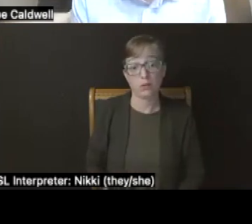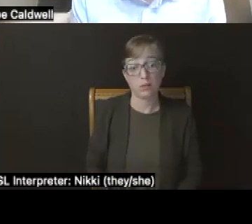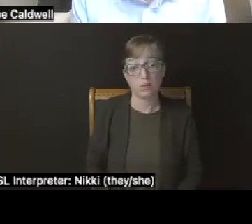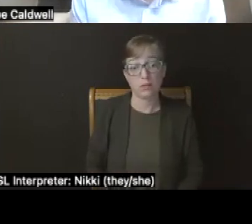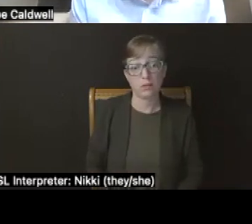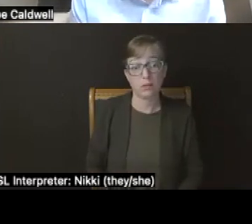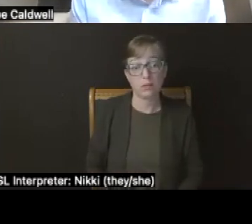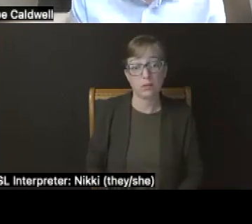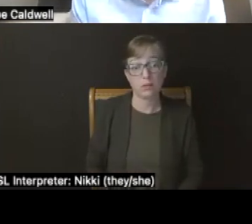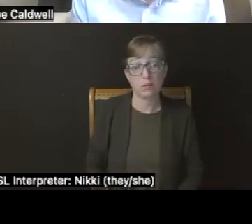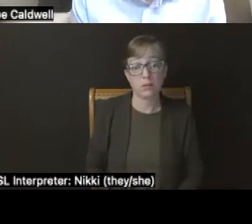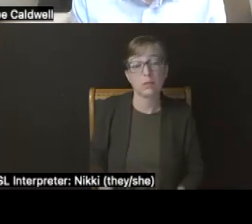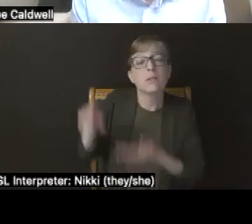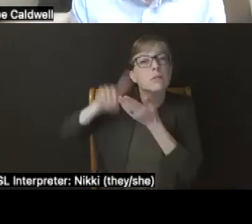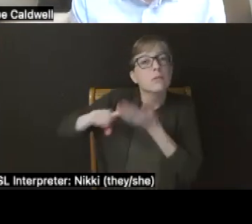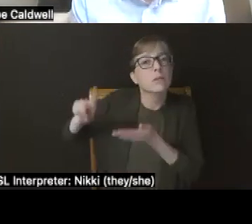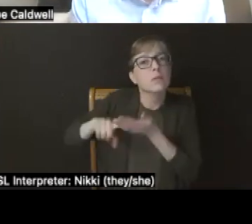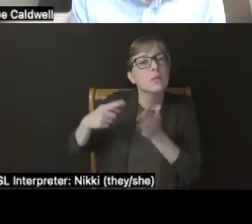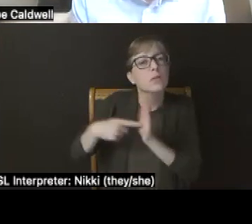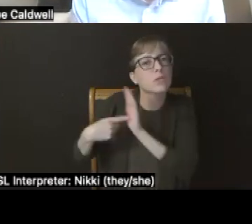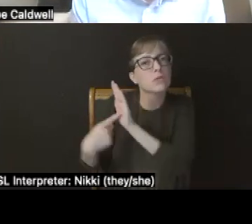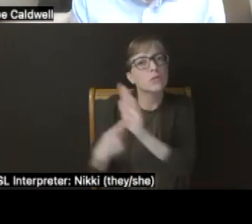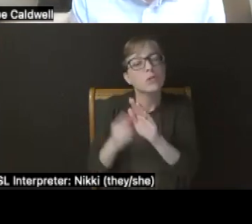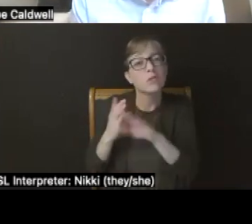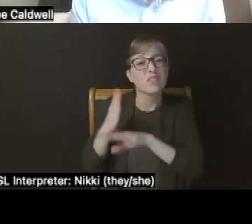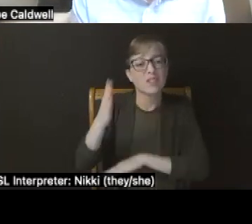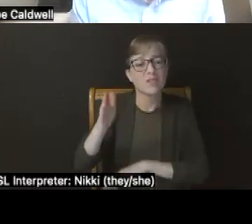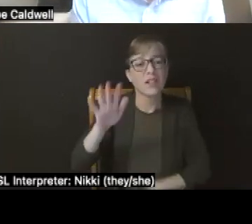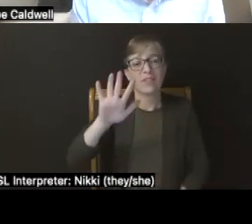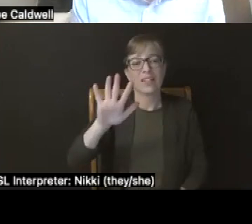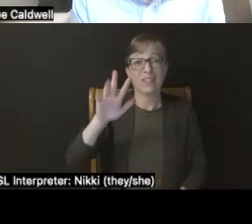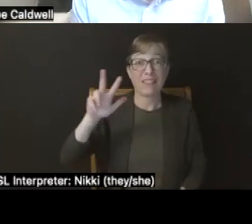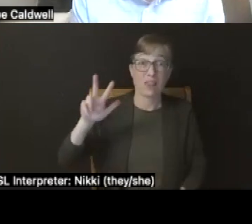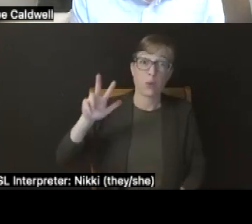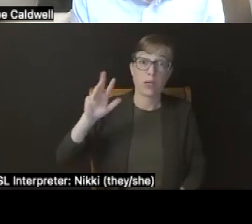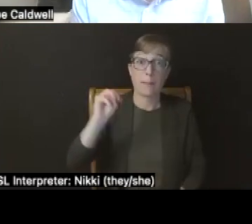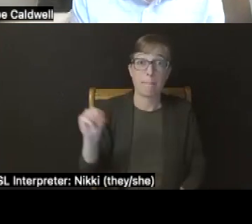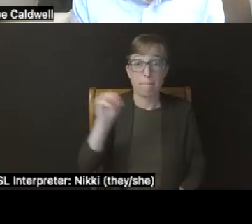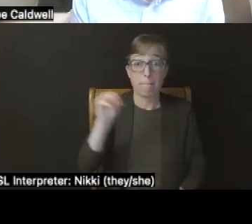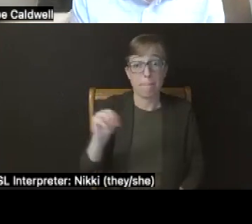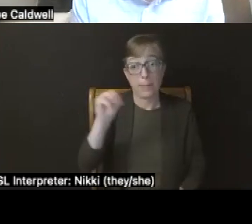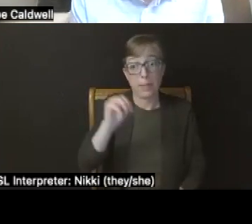that there's over 53 million unpaid family caregivers that are providing services.